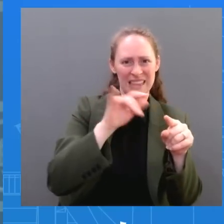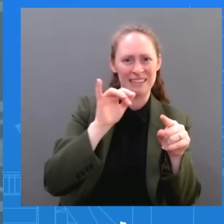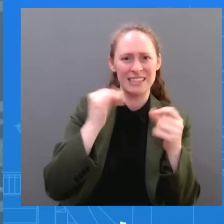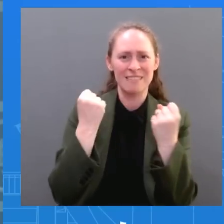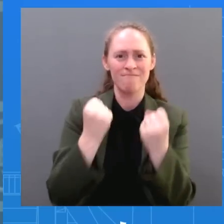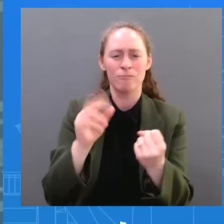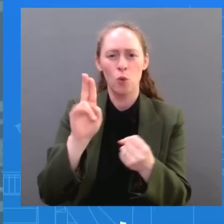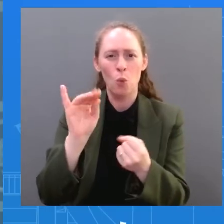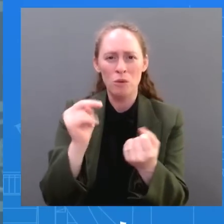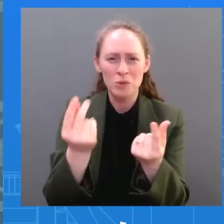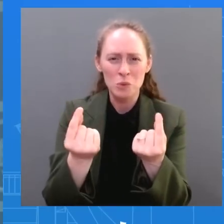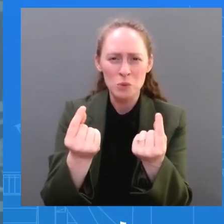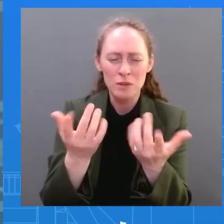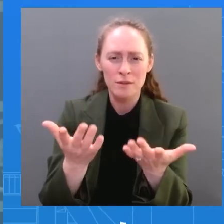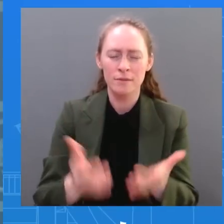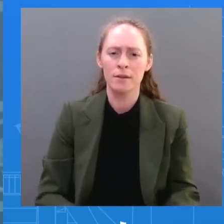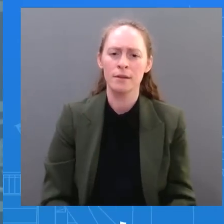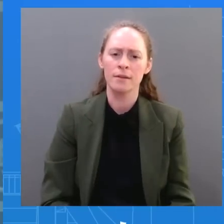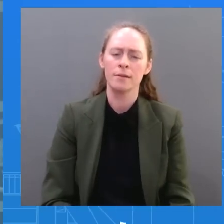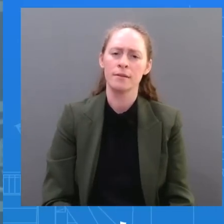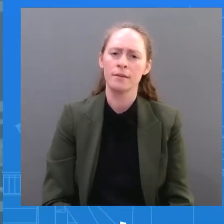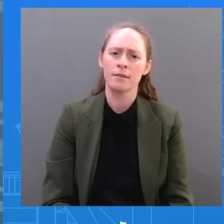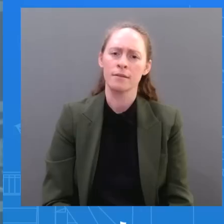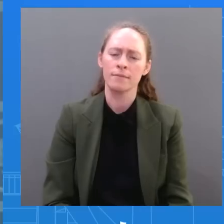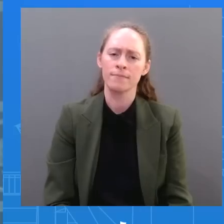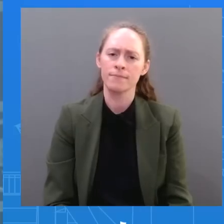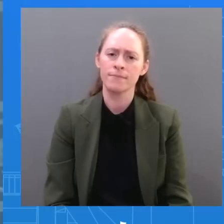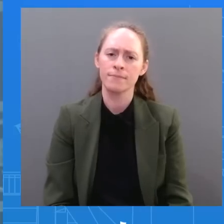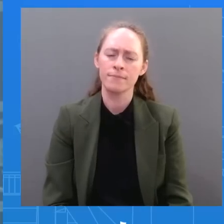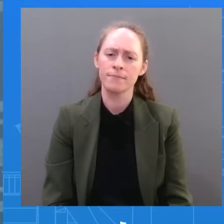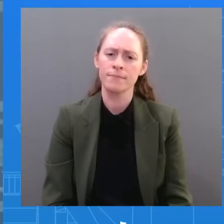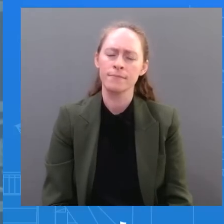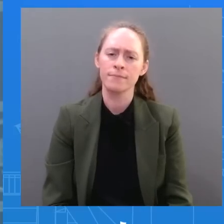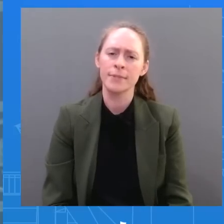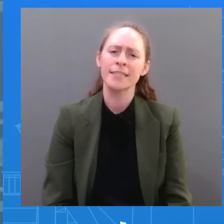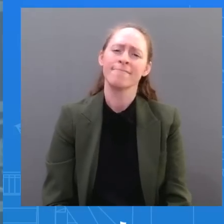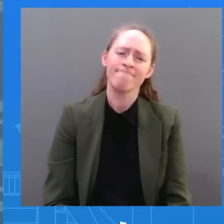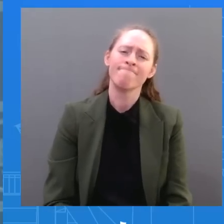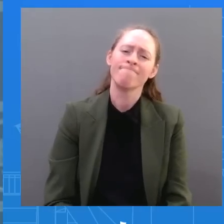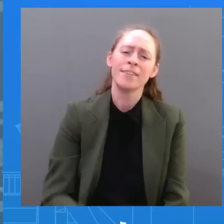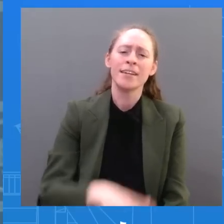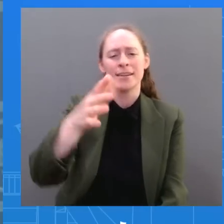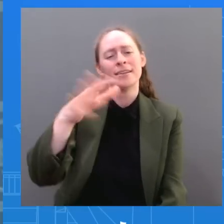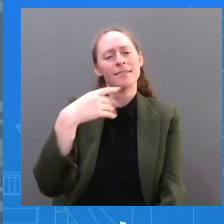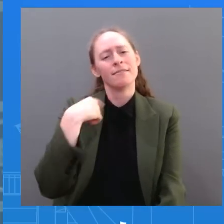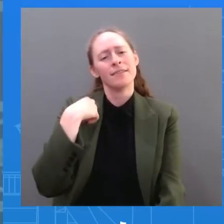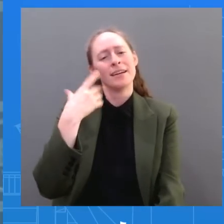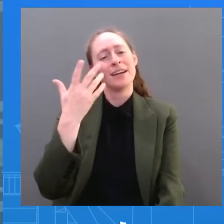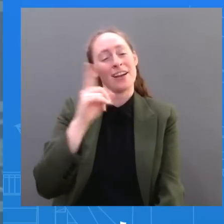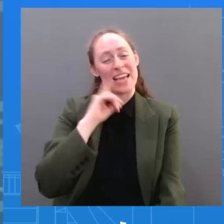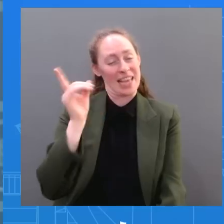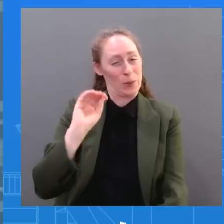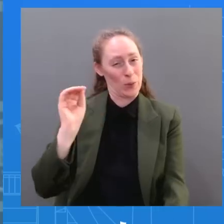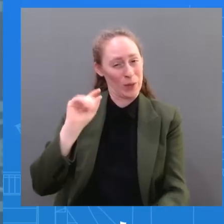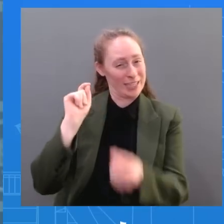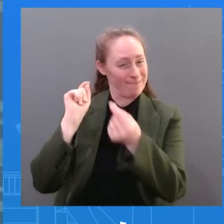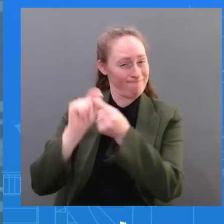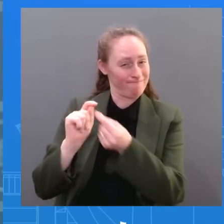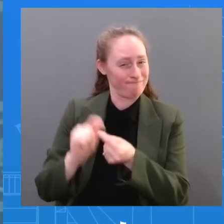Look, there are a lot of different elements to this, especially since the previous administration imposed these tariffs in such a haphazard way,